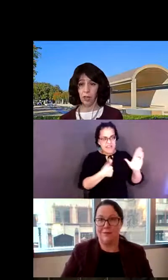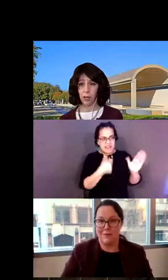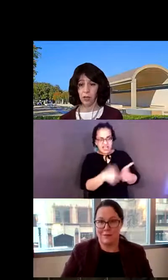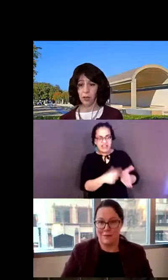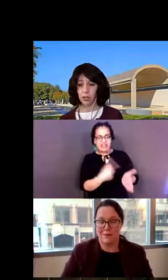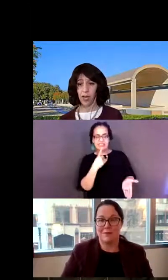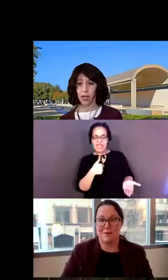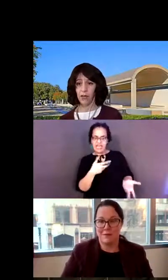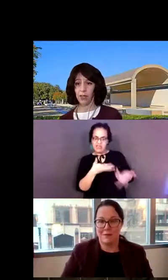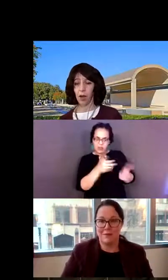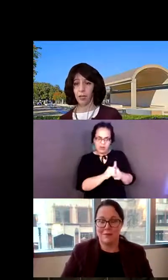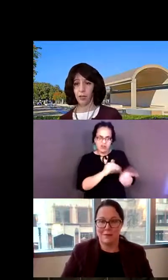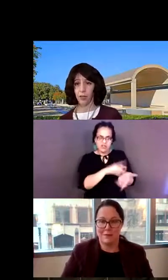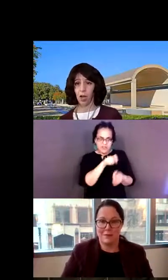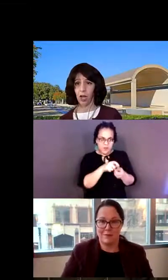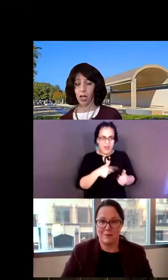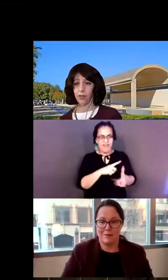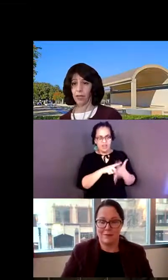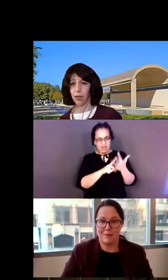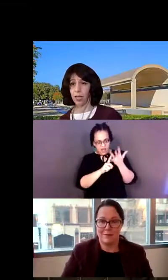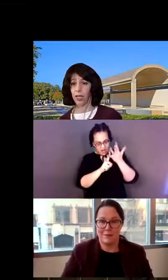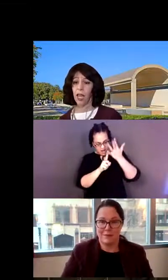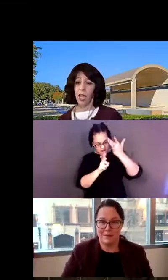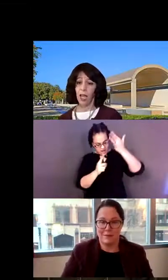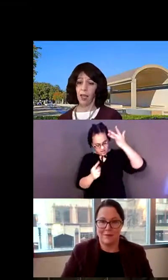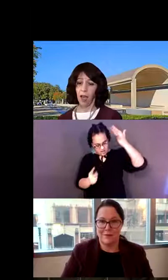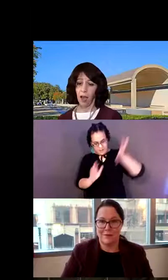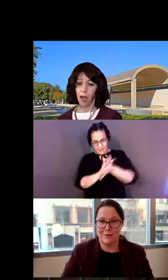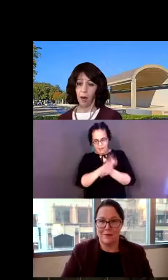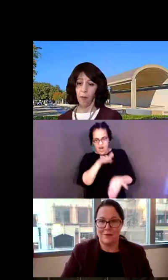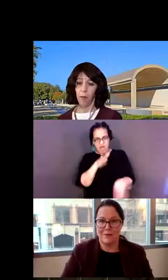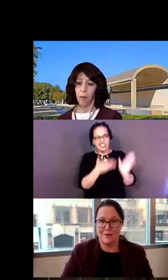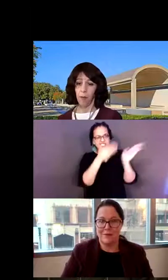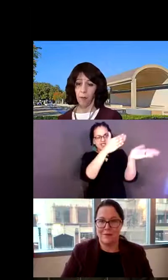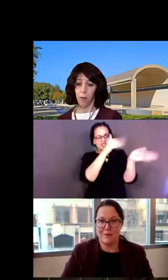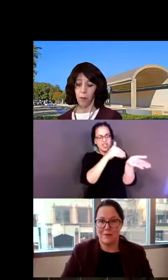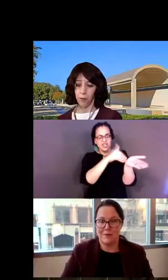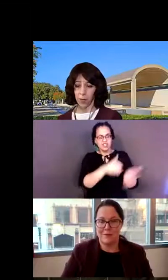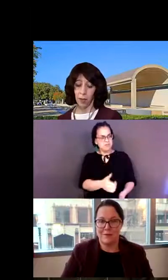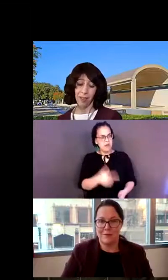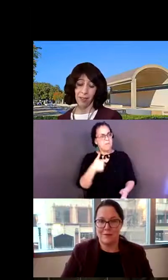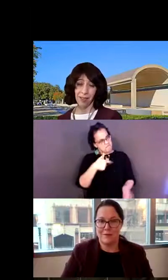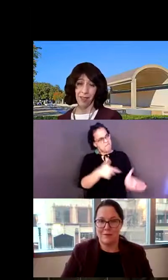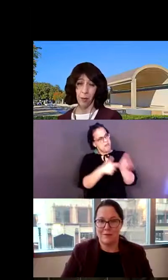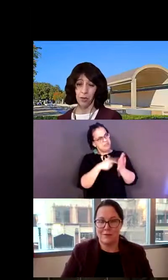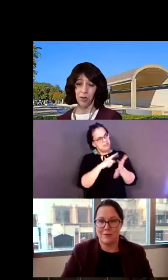with doctors, and I have this copy of the law and I have this other thing and